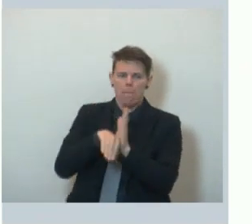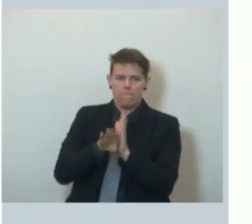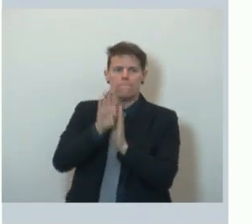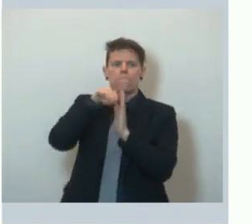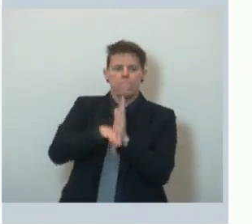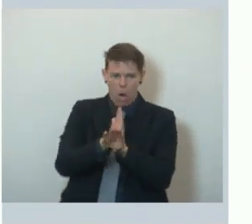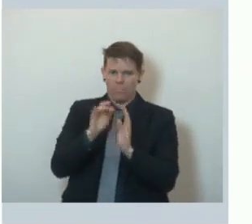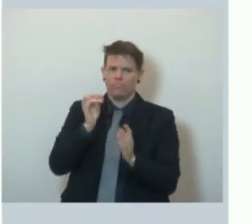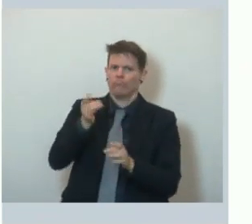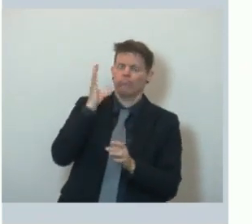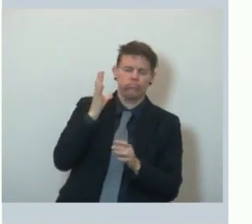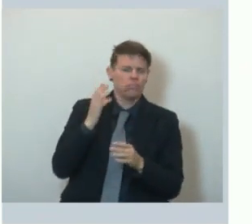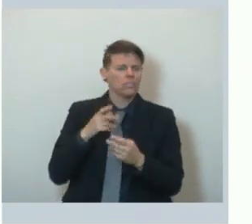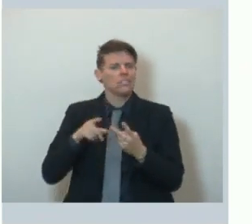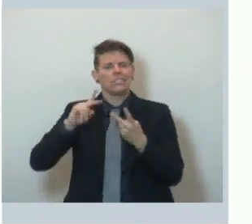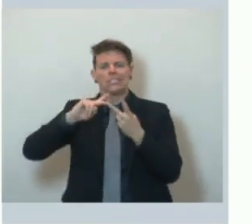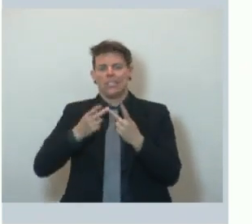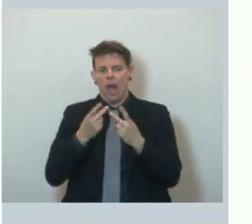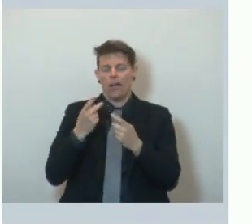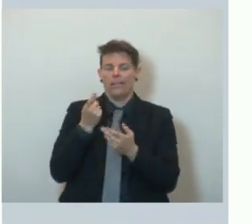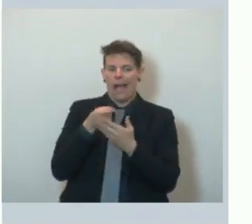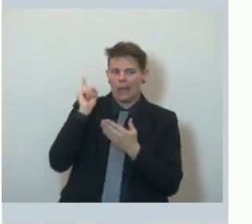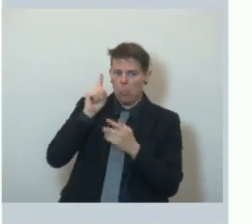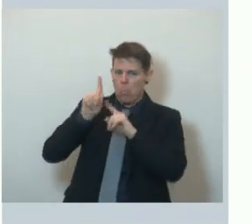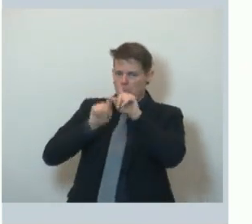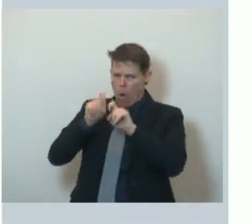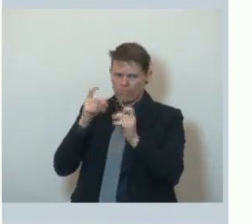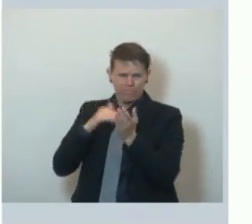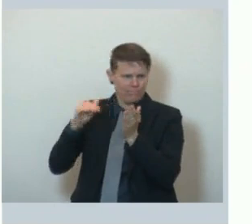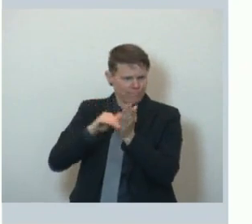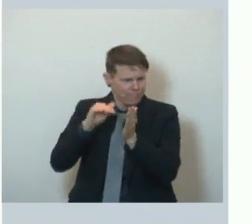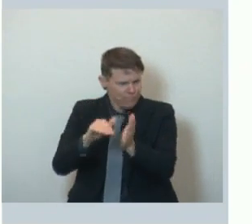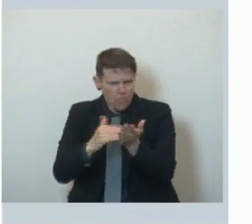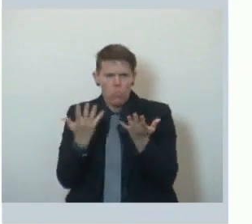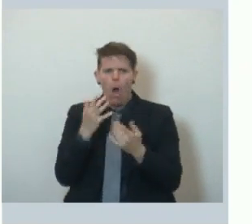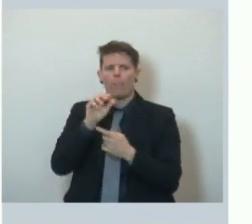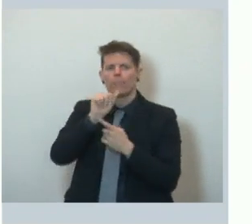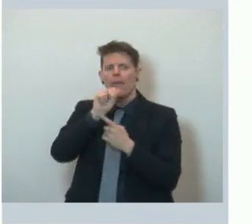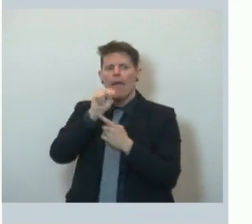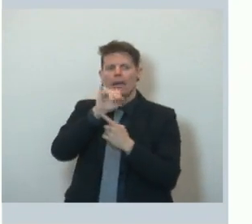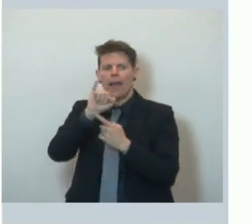SAME DOUBLE SPIKE CURVES. WE DON’T WANT THAT. I THINK THE SECOND MOST POPULAR QUESTION.